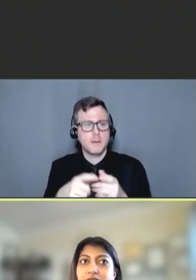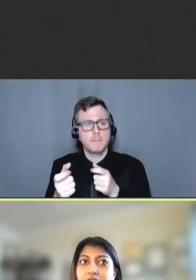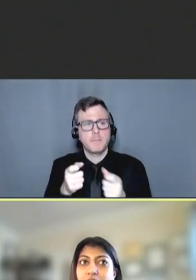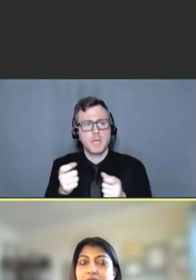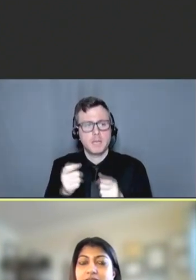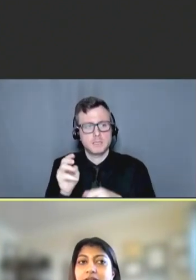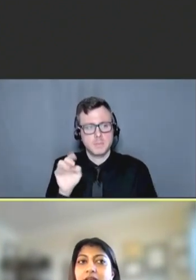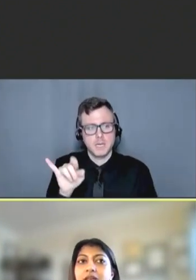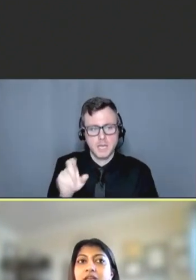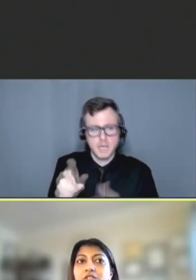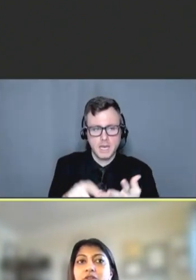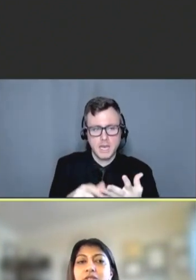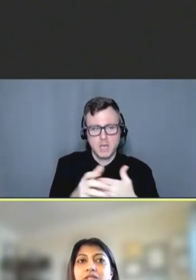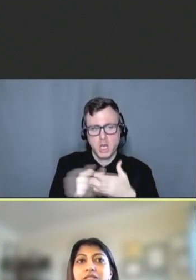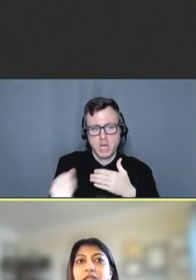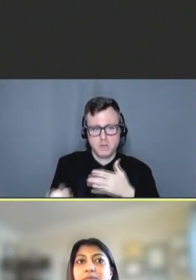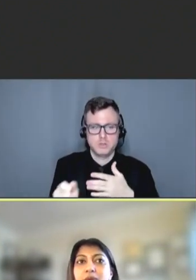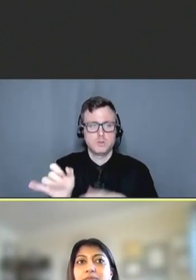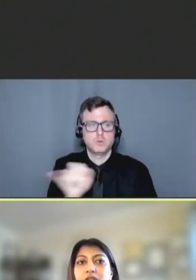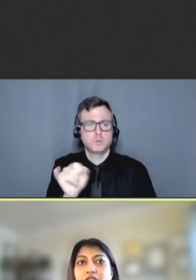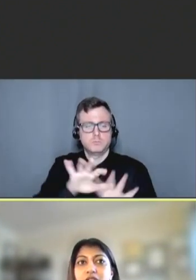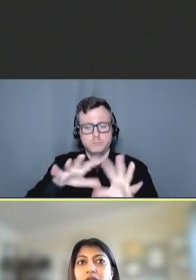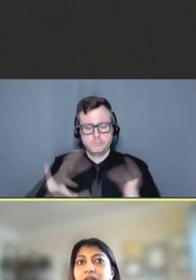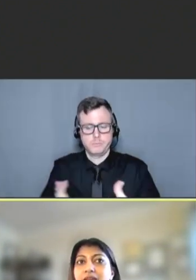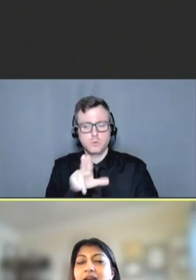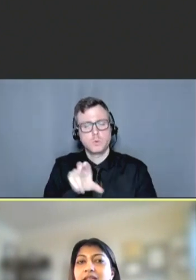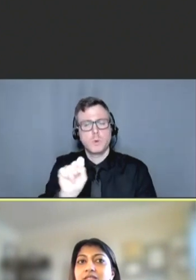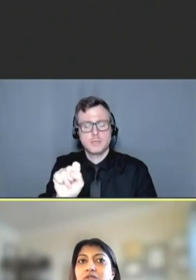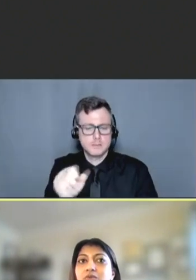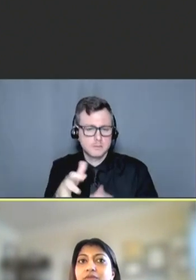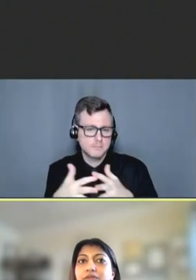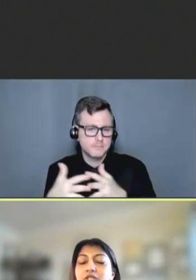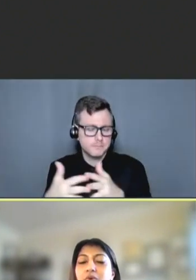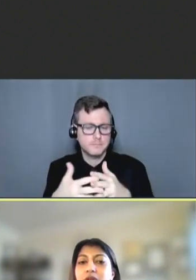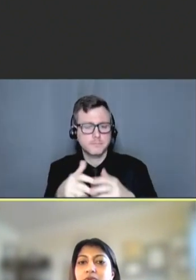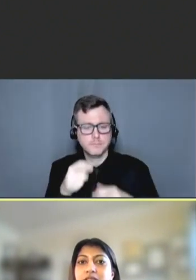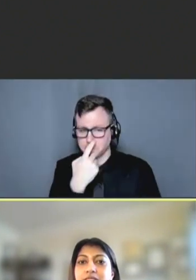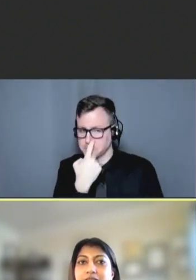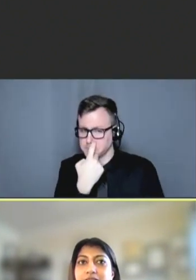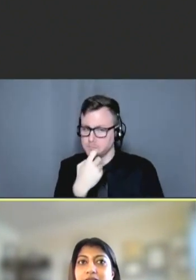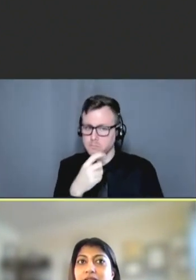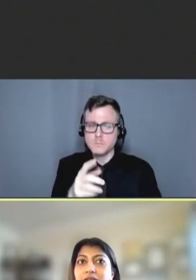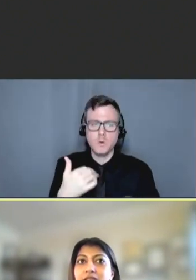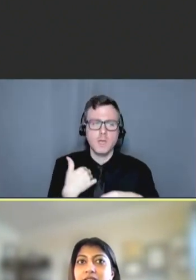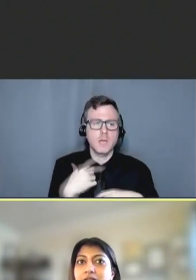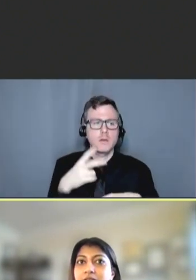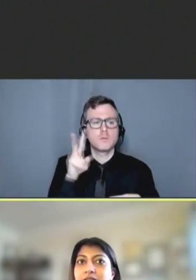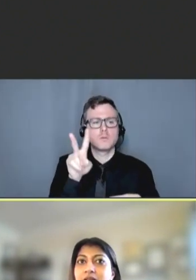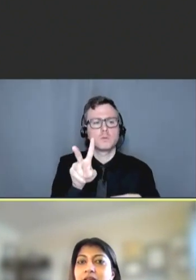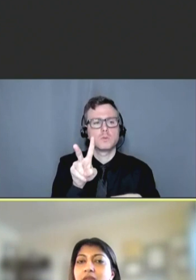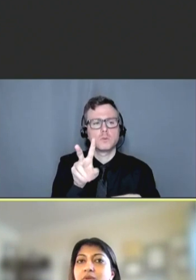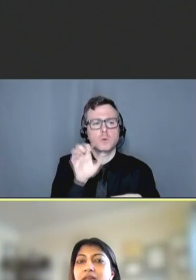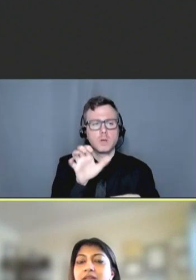In terms of the study population, we had access to roughly 260 million adults, and we ended